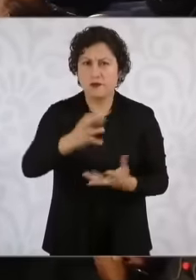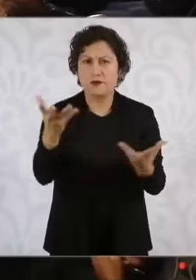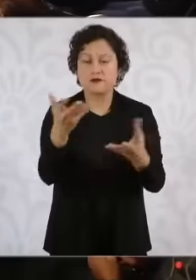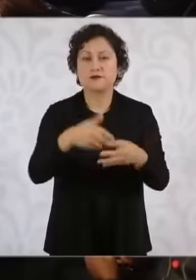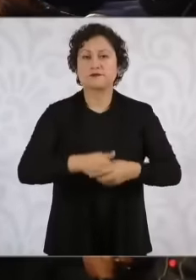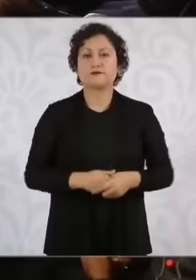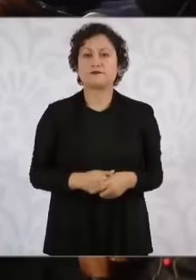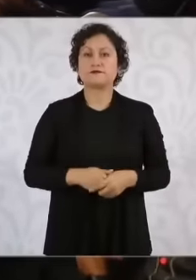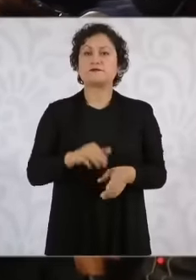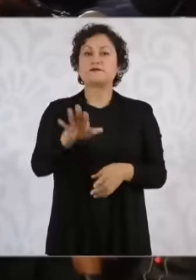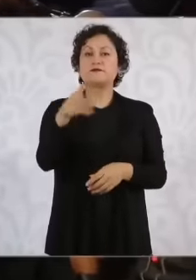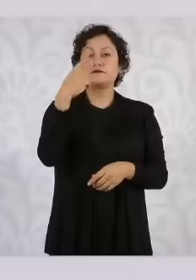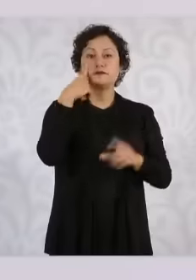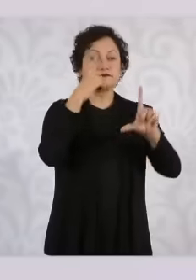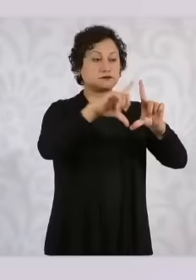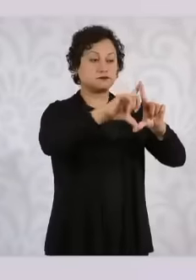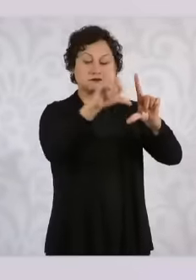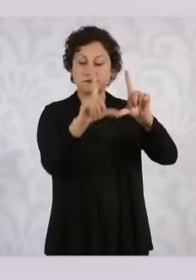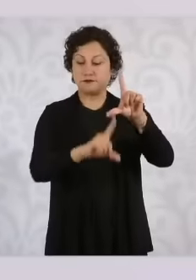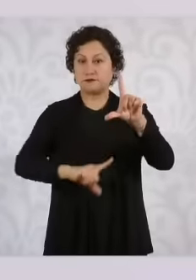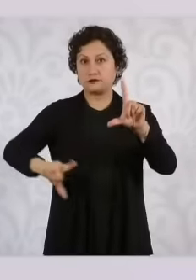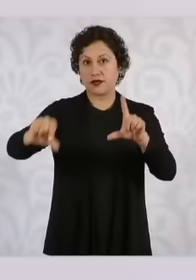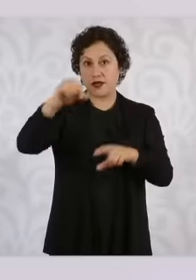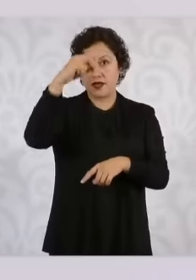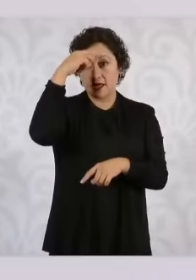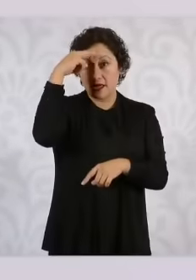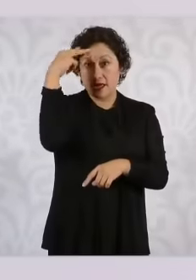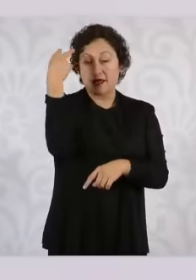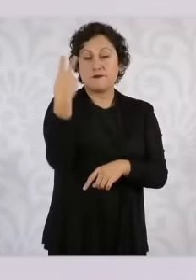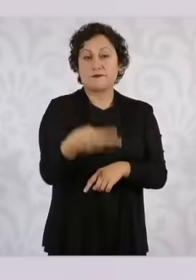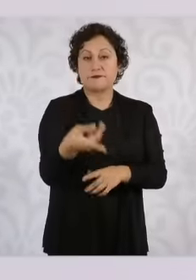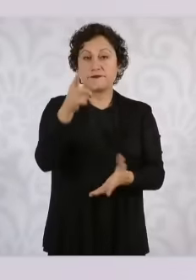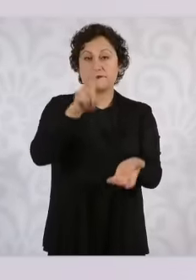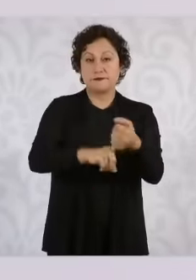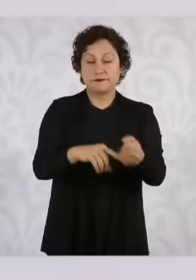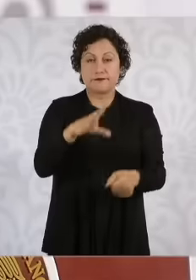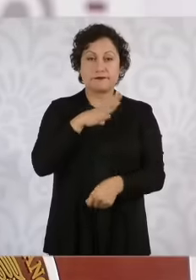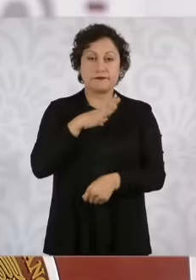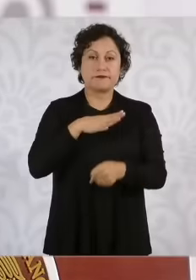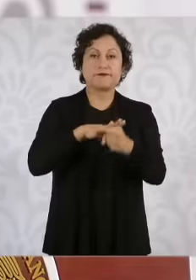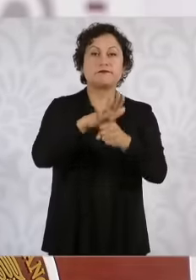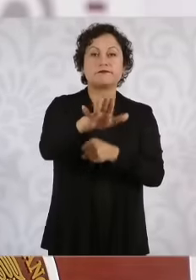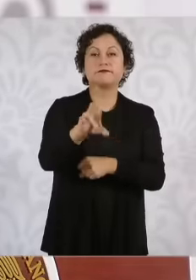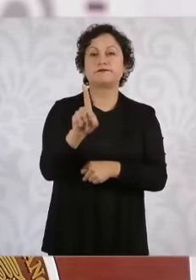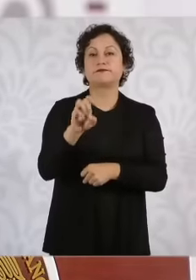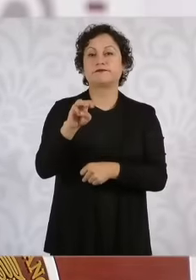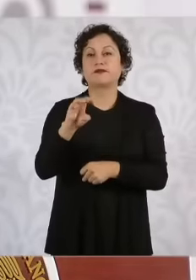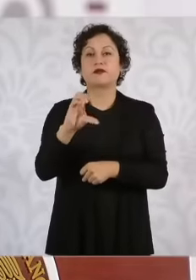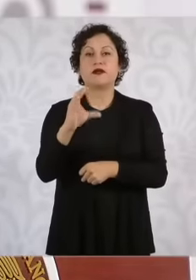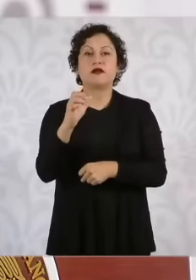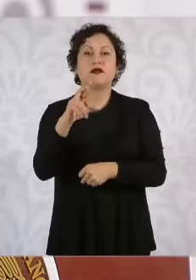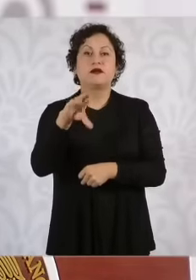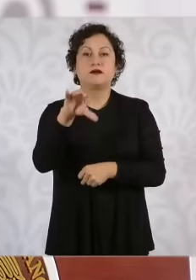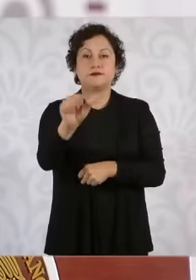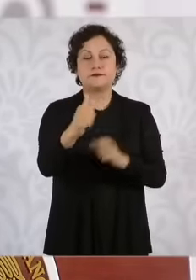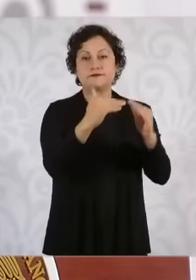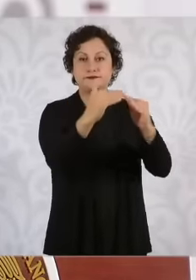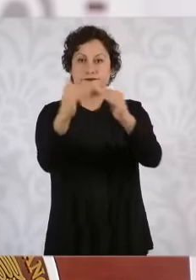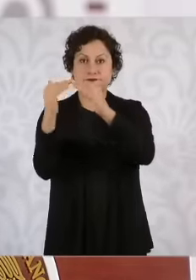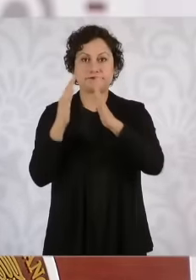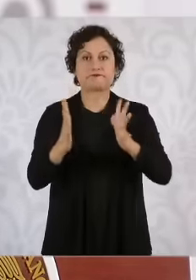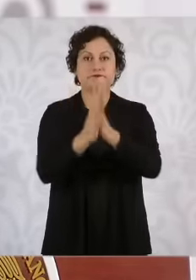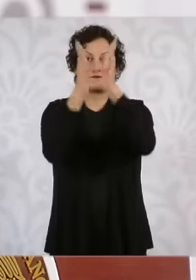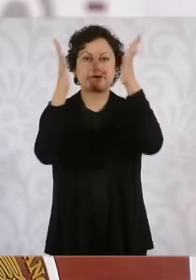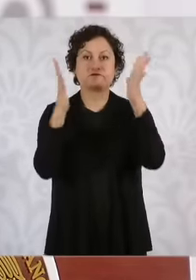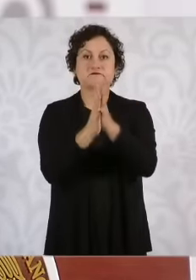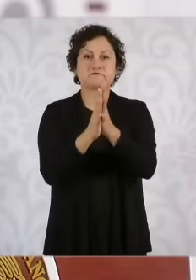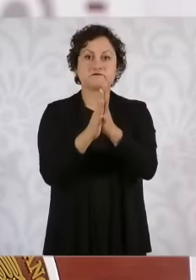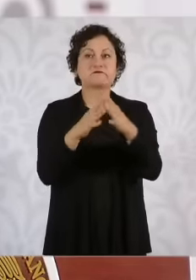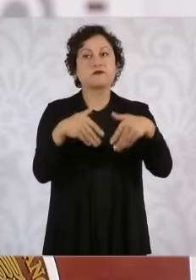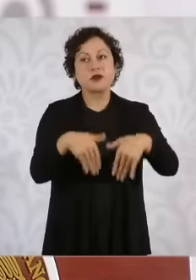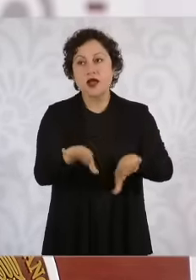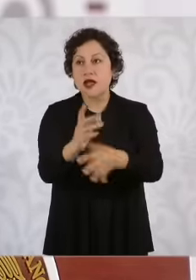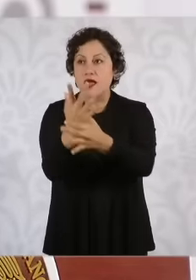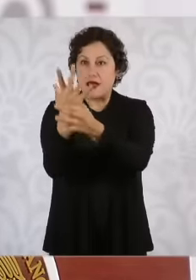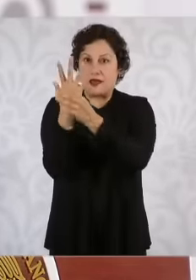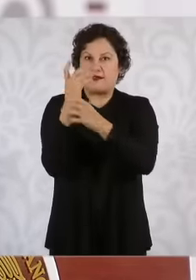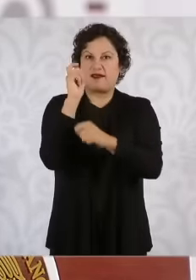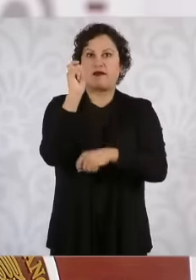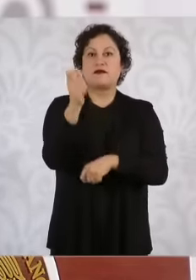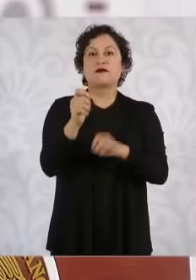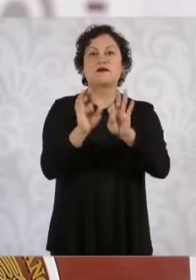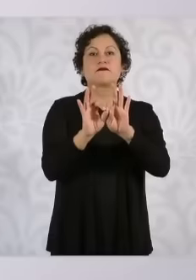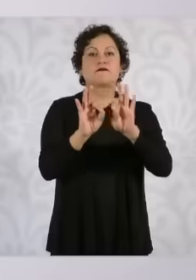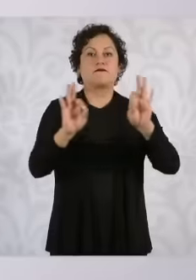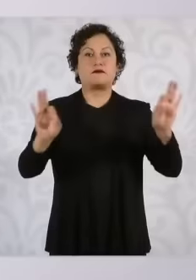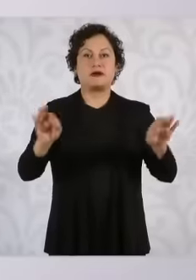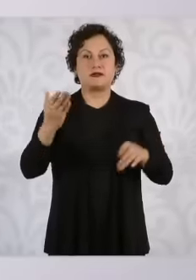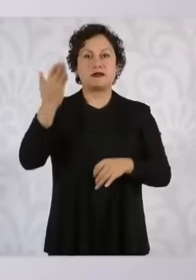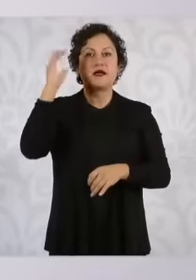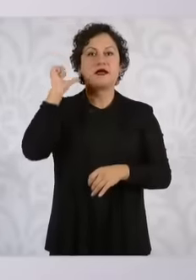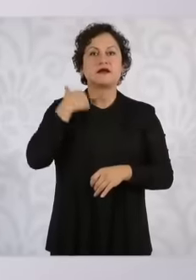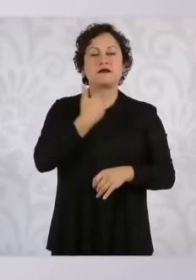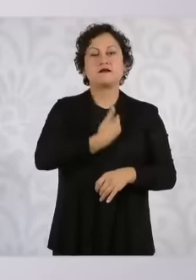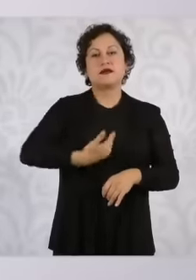democracy they say that it is not enough to say that Lincoln's phrase that says that democracy